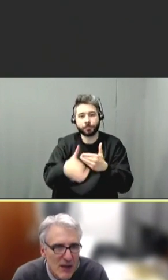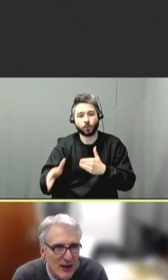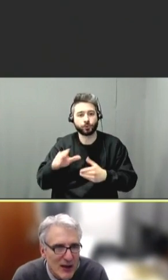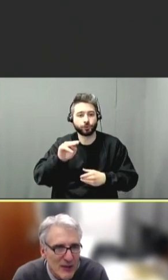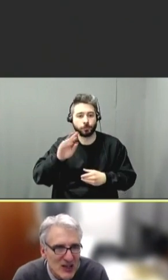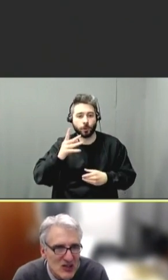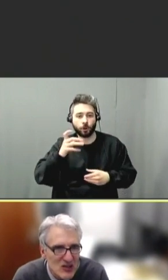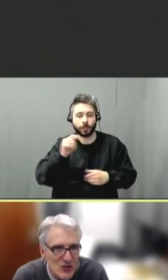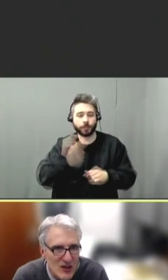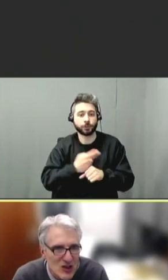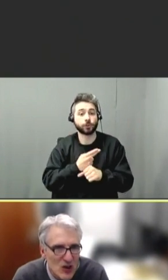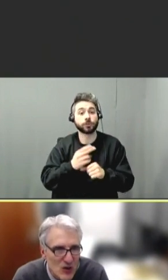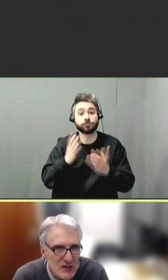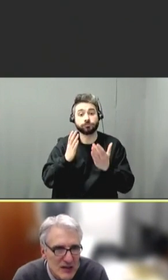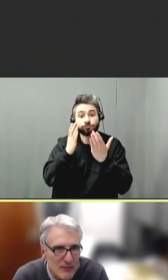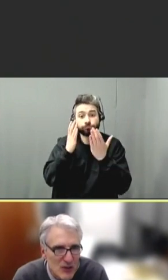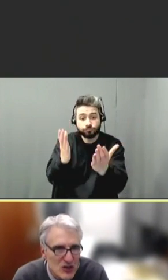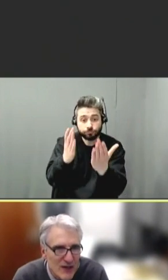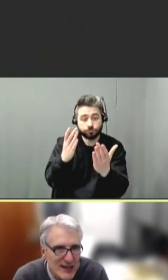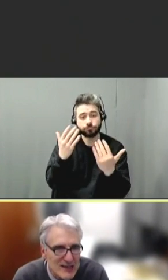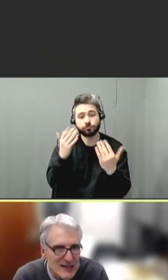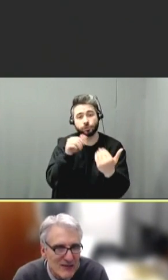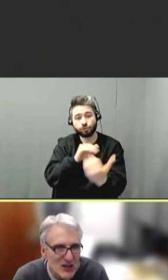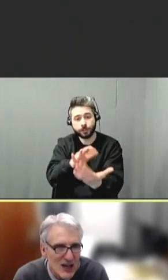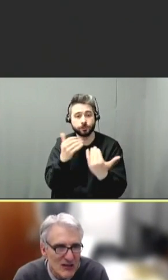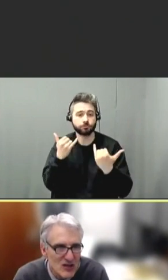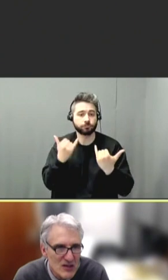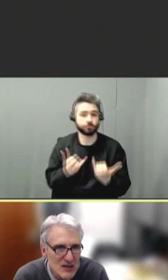Make recommendations to address current and emergent vaccine safety challenges,